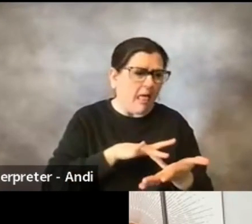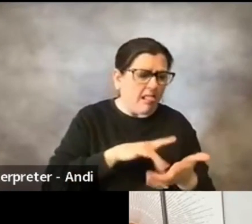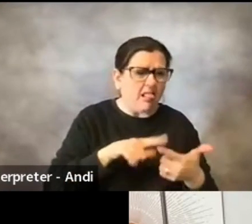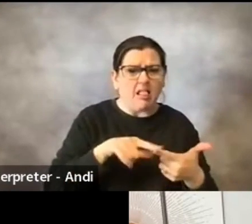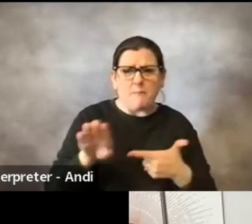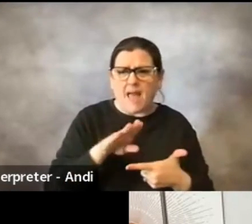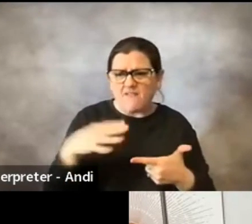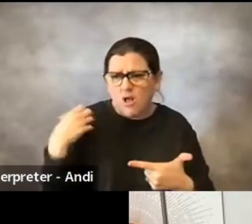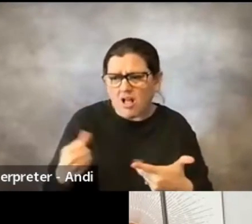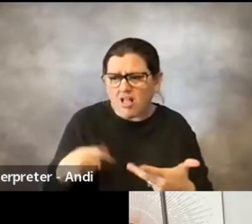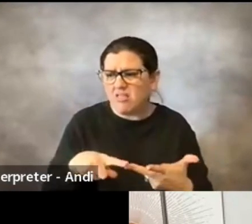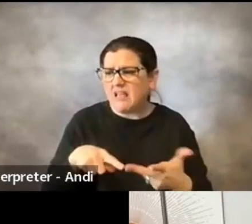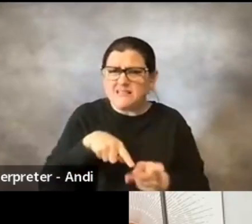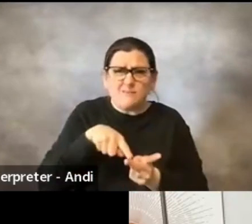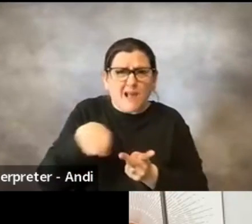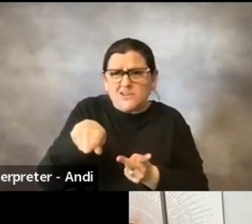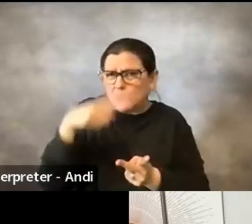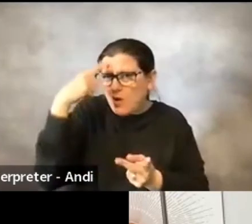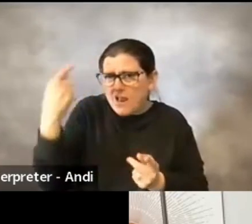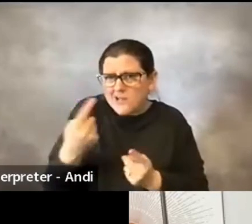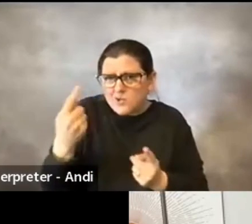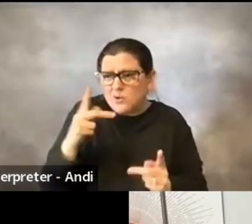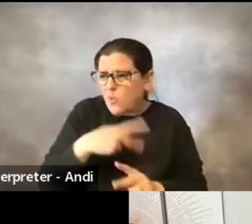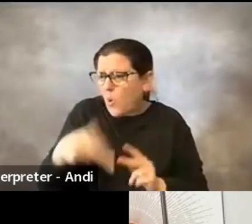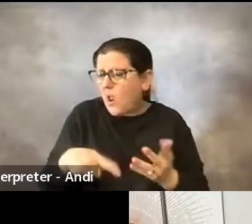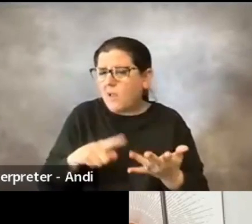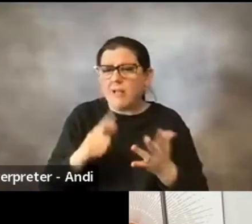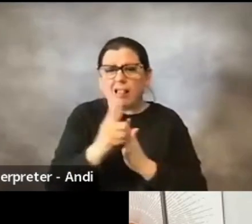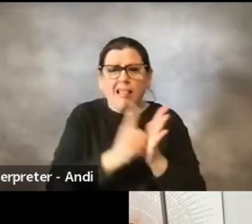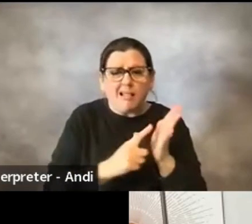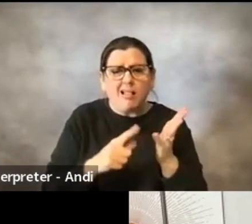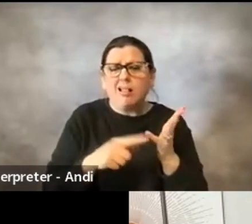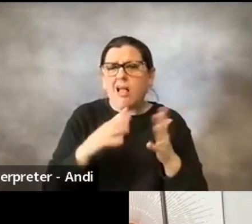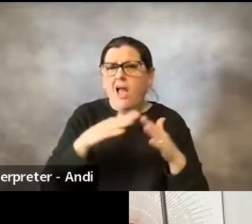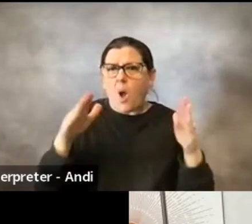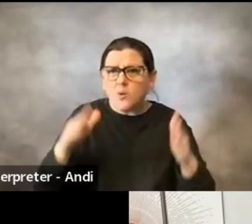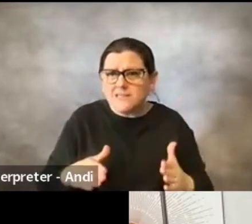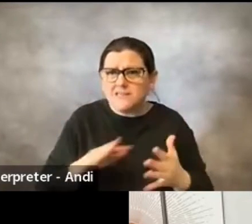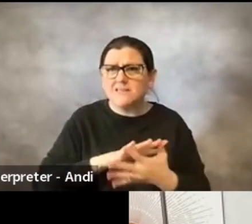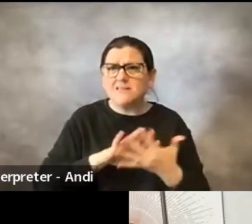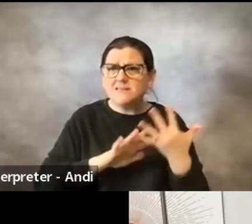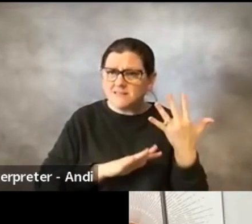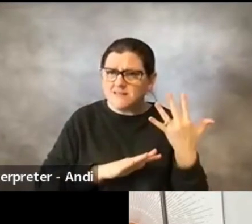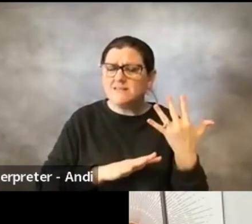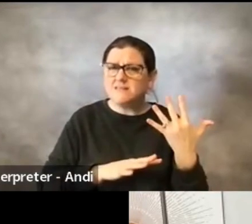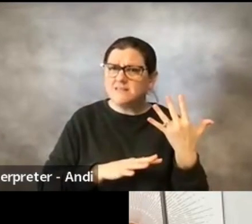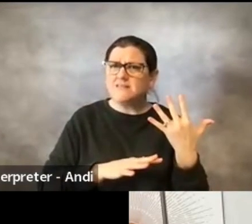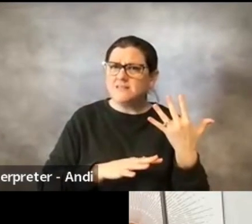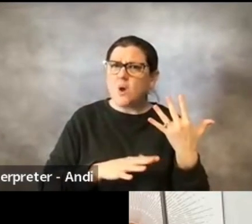could be some specialized brain injury program, they could be legal it could be housing. And so you know, I know in the in the No Wrong Door system in our